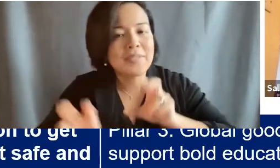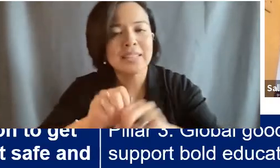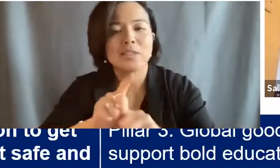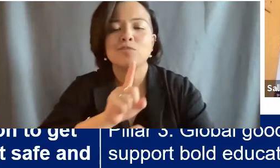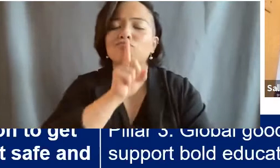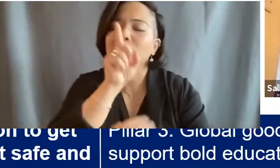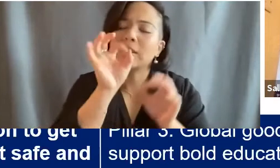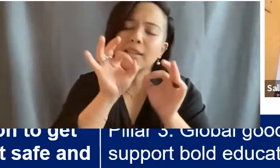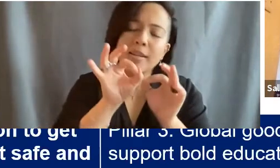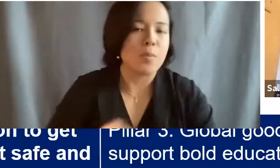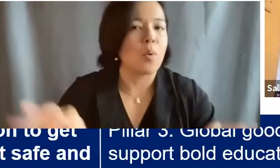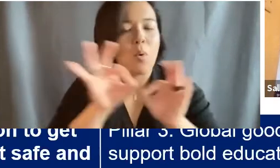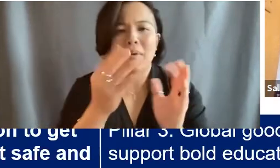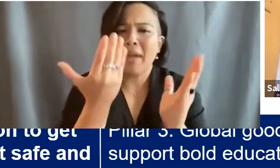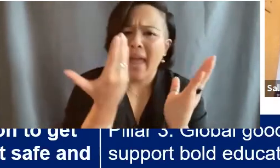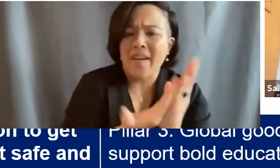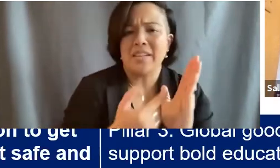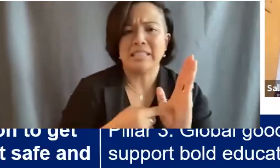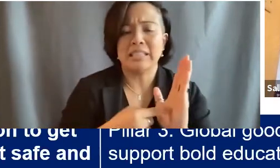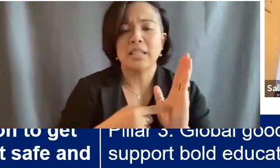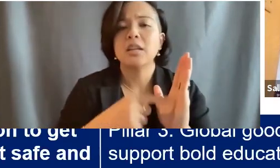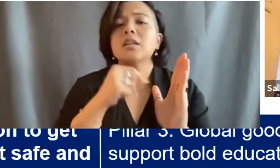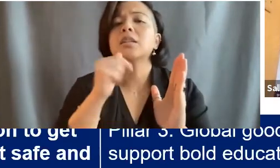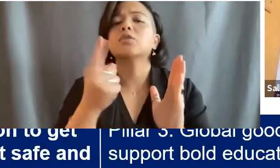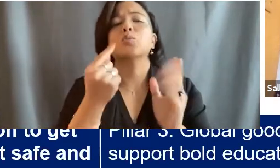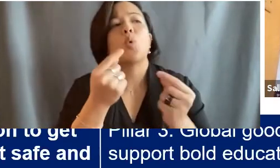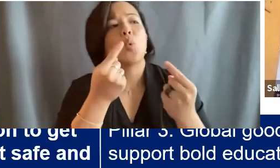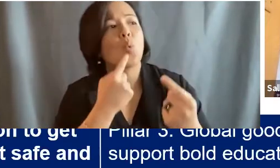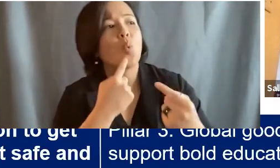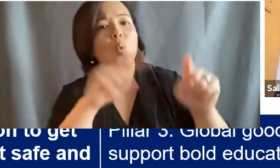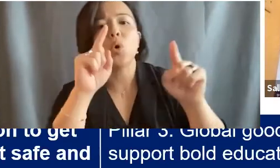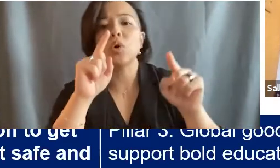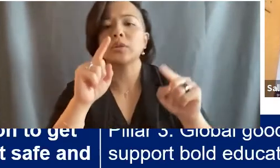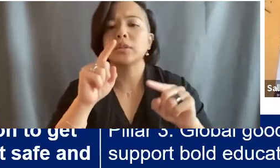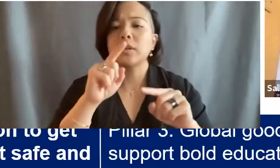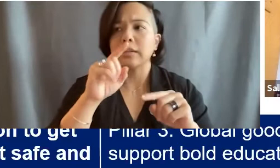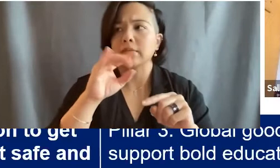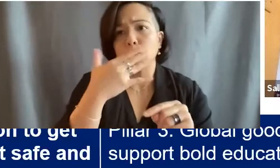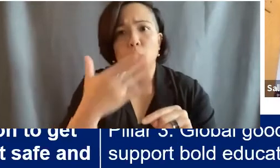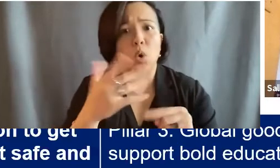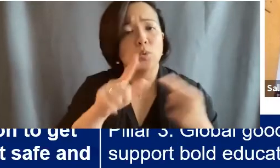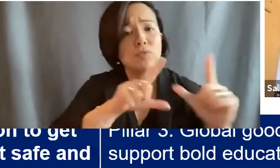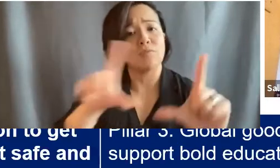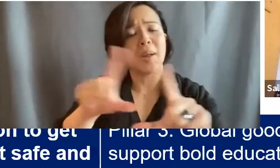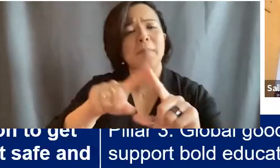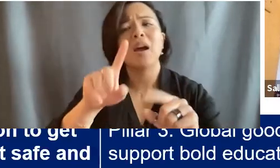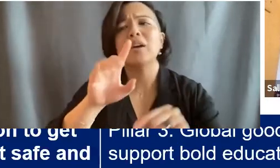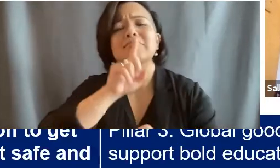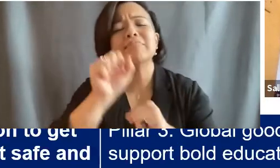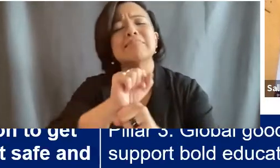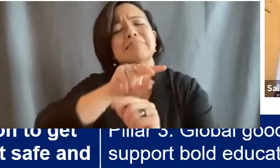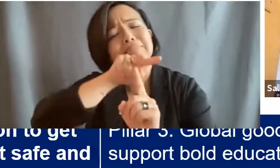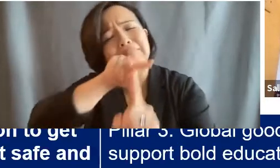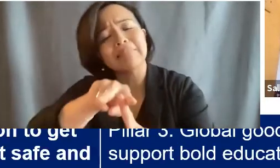looking at evidence for systematic reform that works for girls.